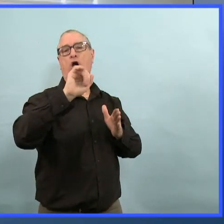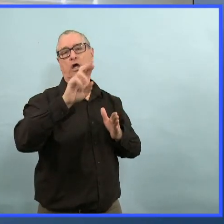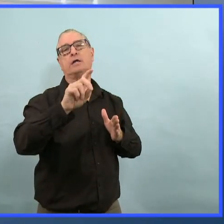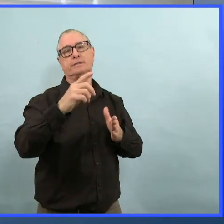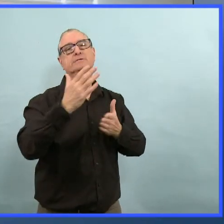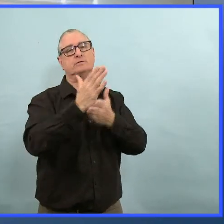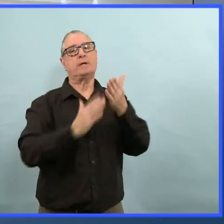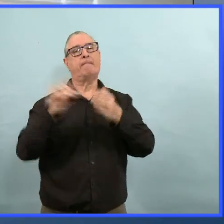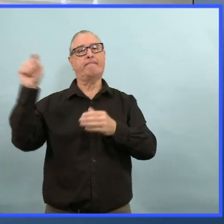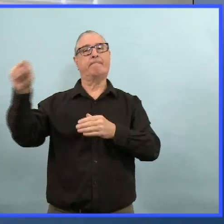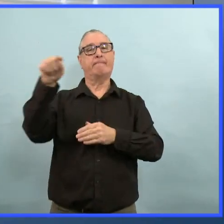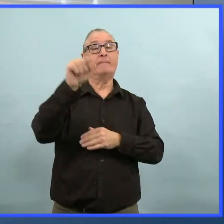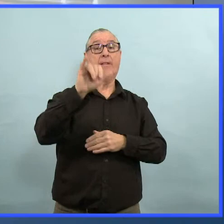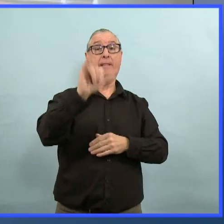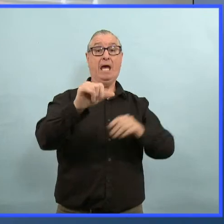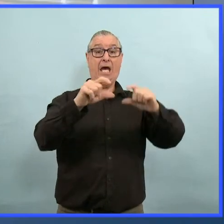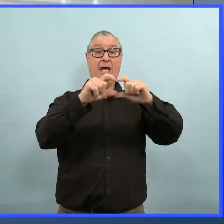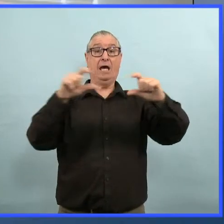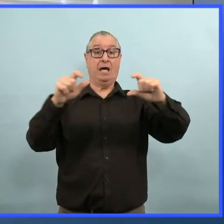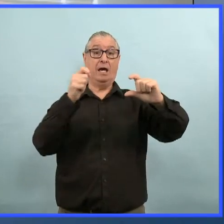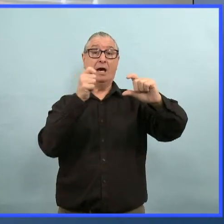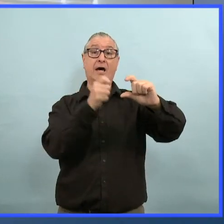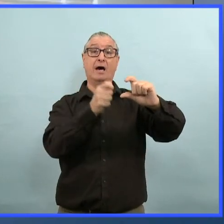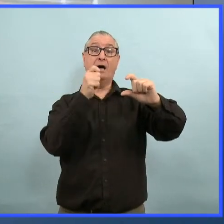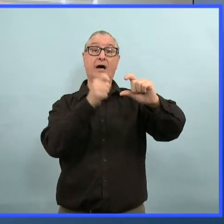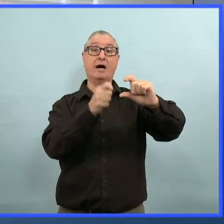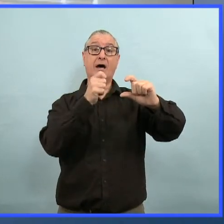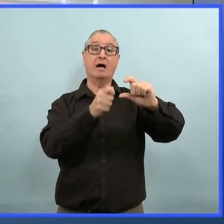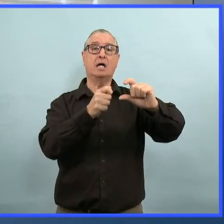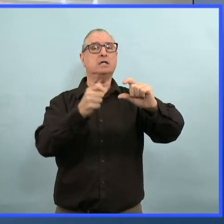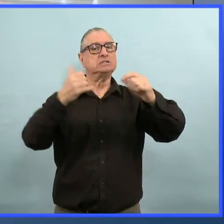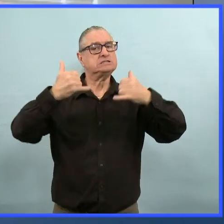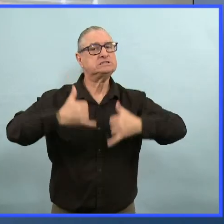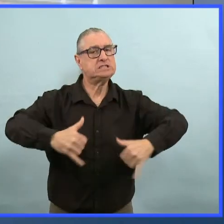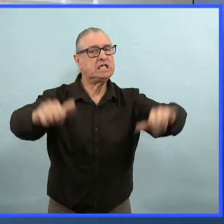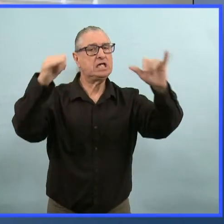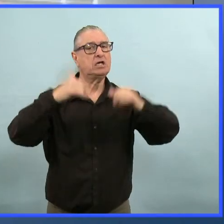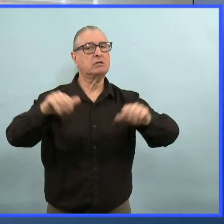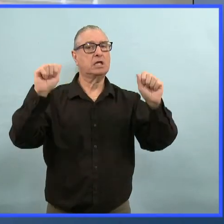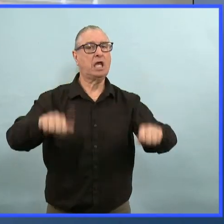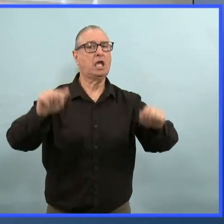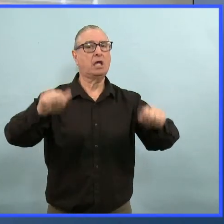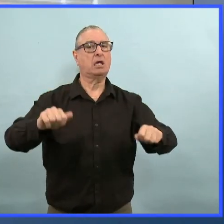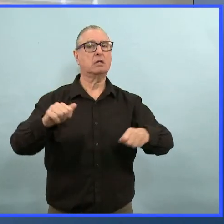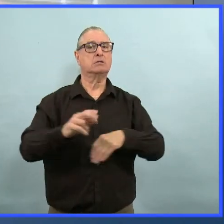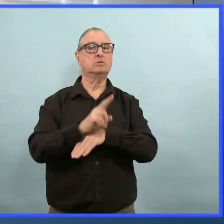will be available beyond march uh first for those who still want to use that